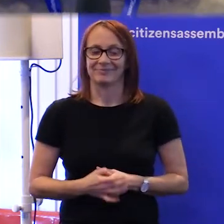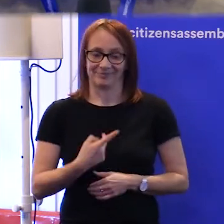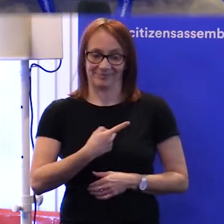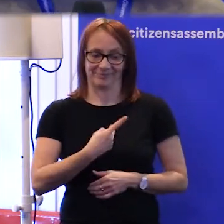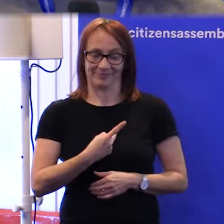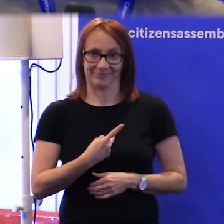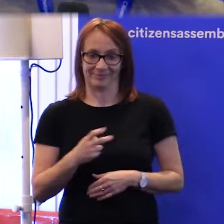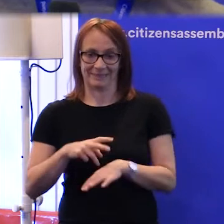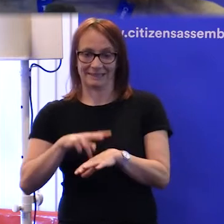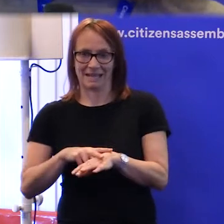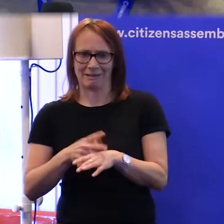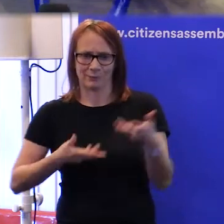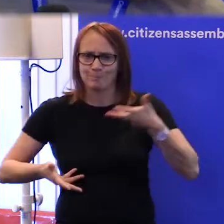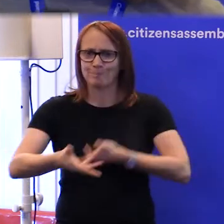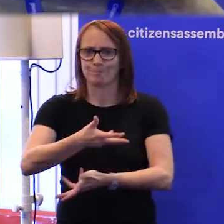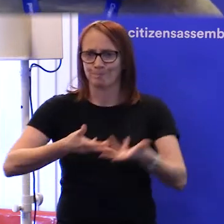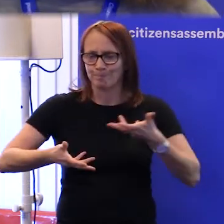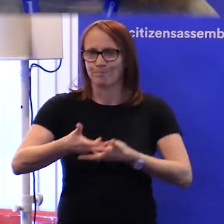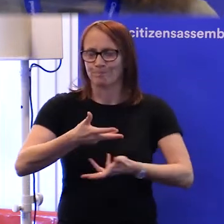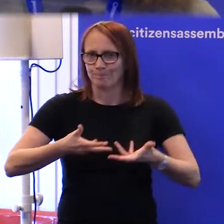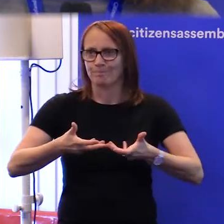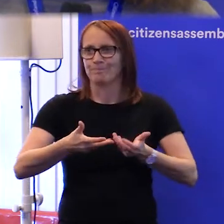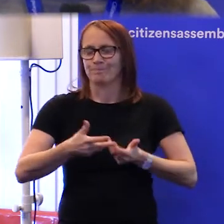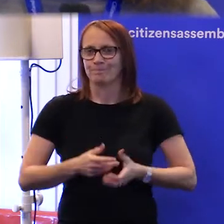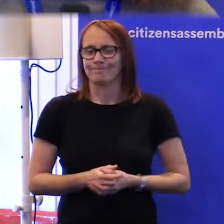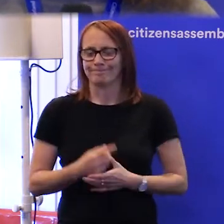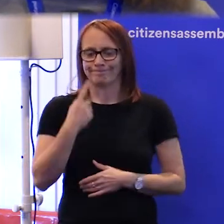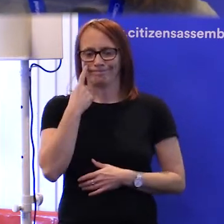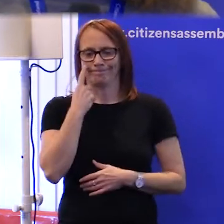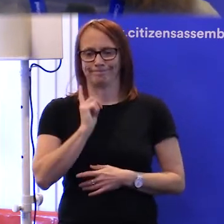and I and the Secretariat spoke about this at length and it became apparent to